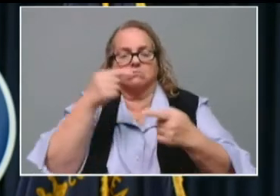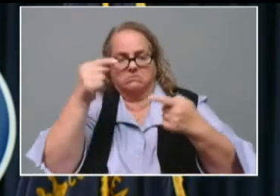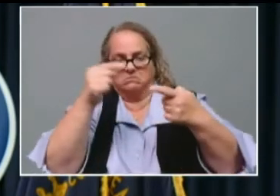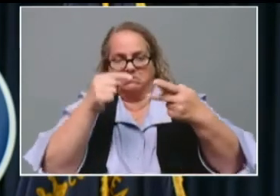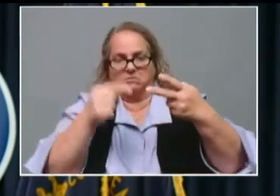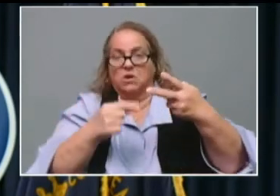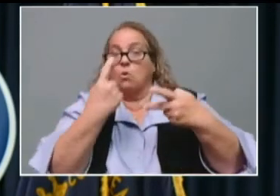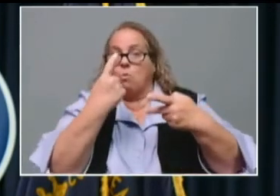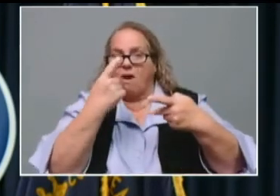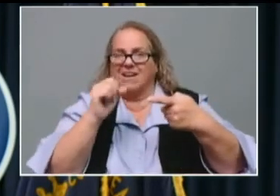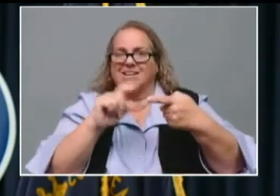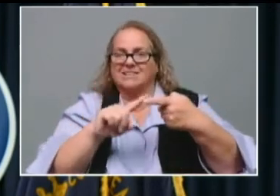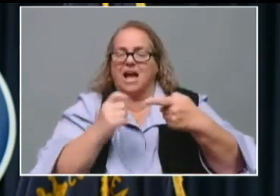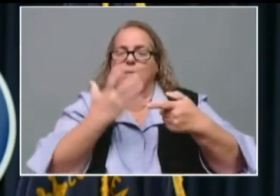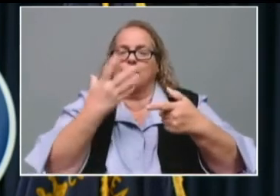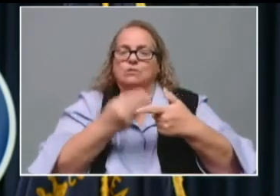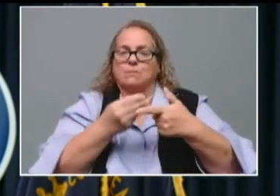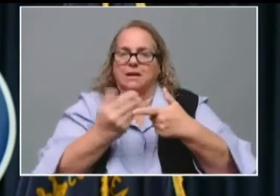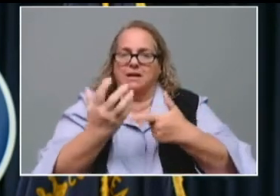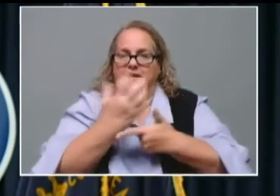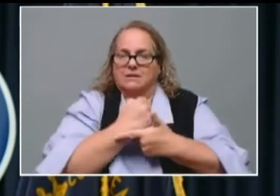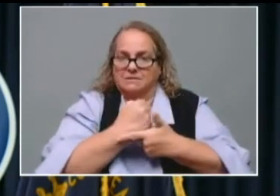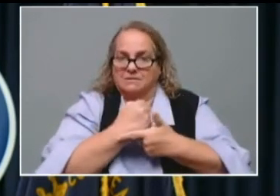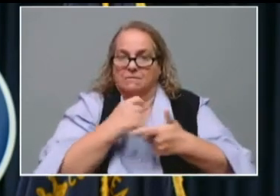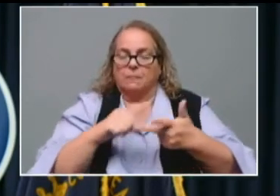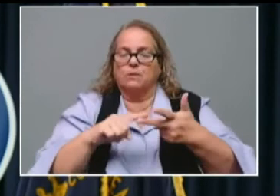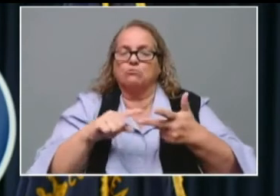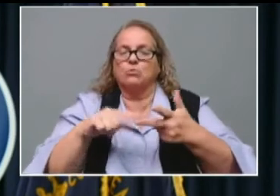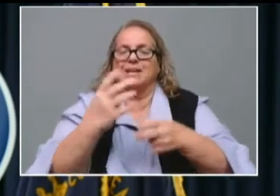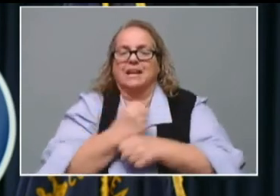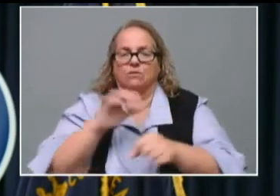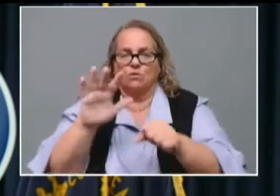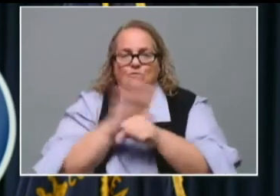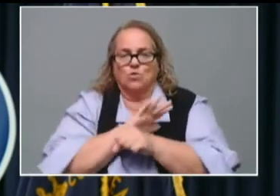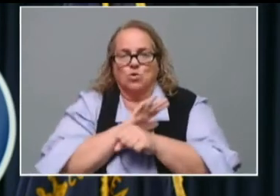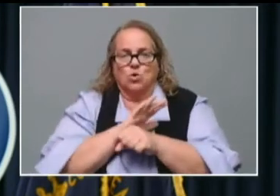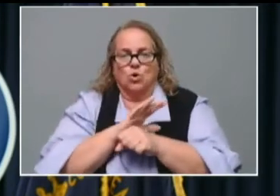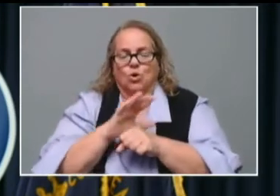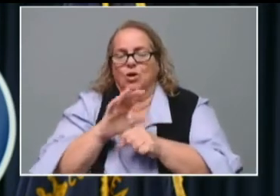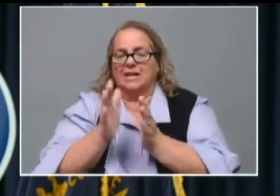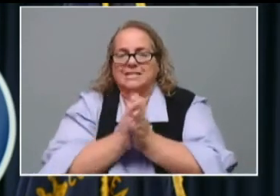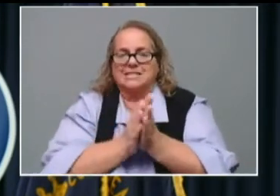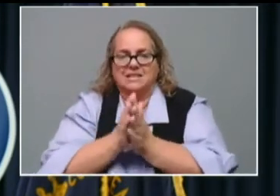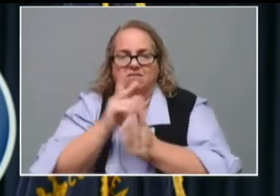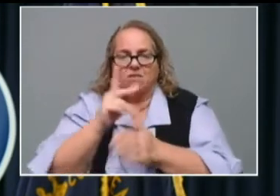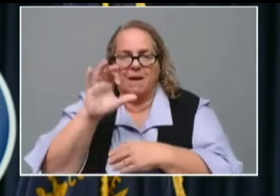the full incentive package over time we can get you a full written explanation